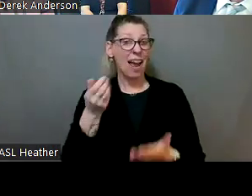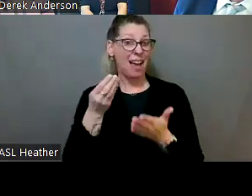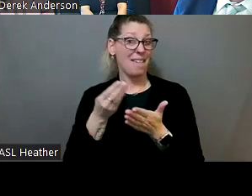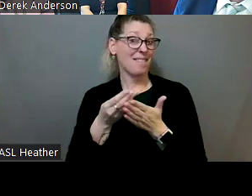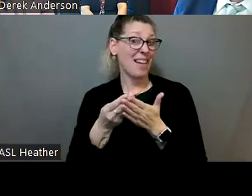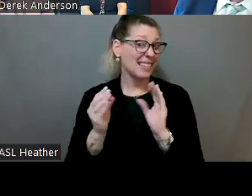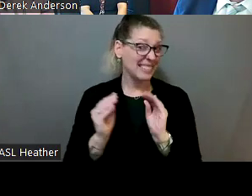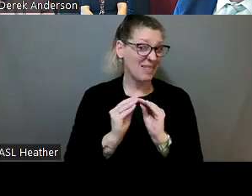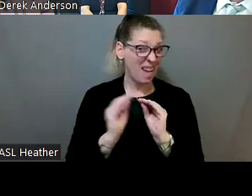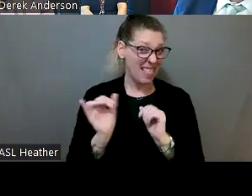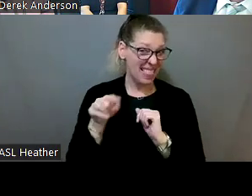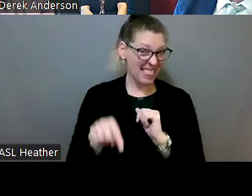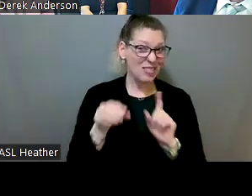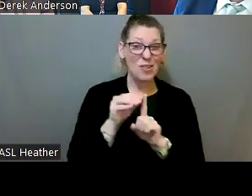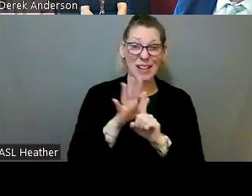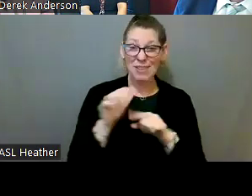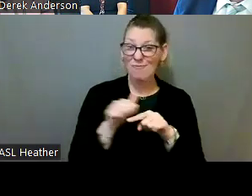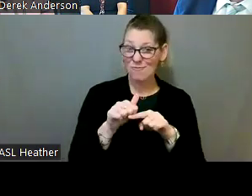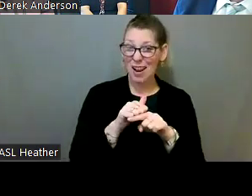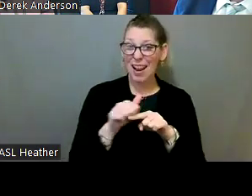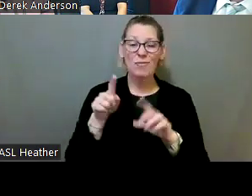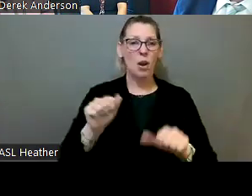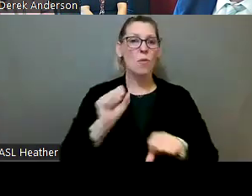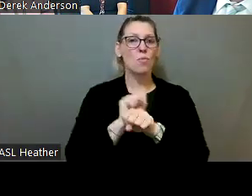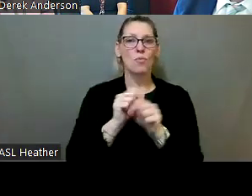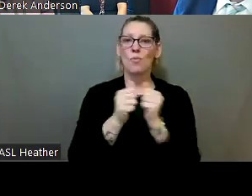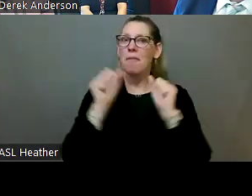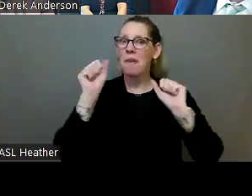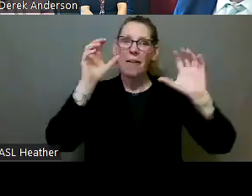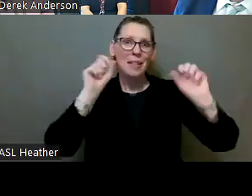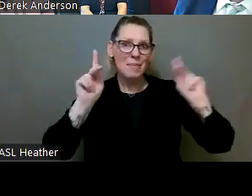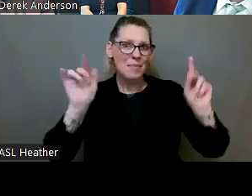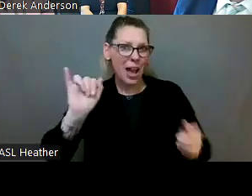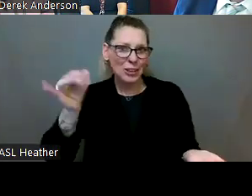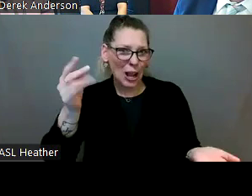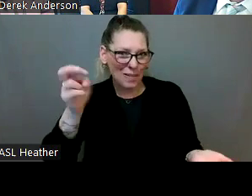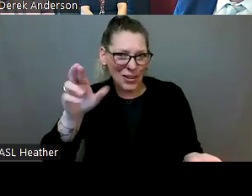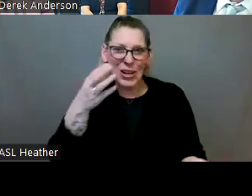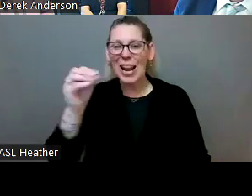for orientation practices and um you get to work with awesome people like Jennifer and Henterson